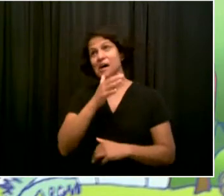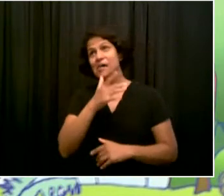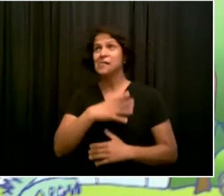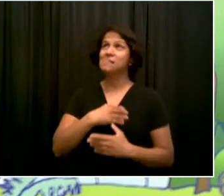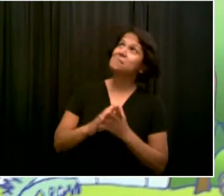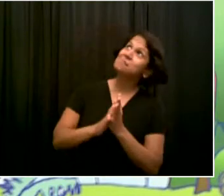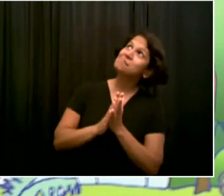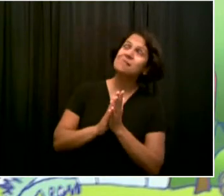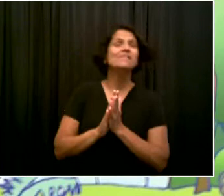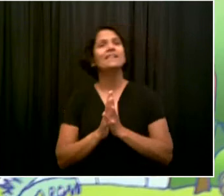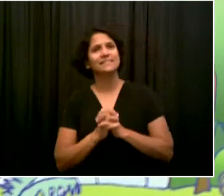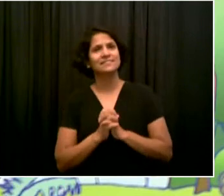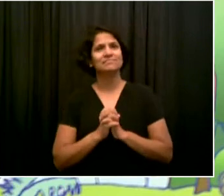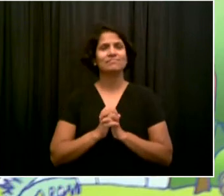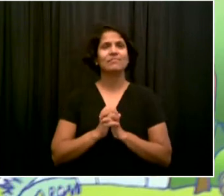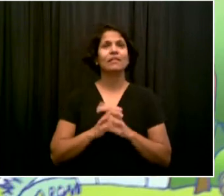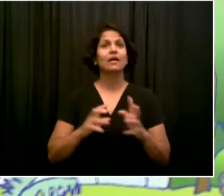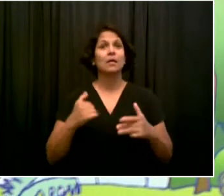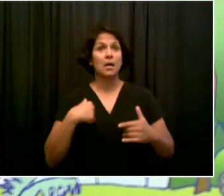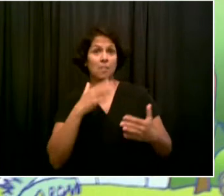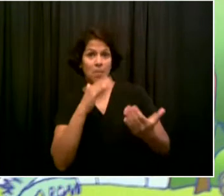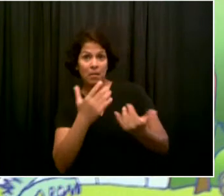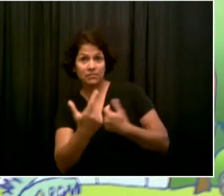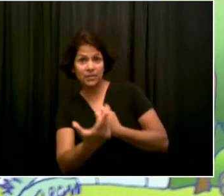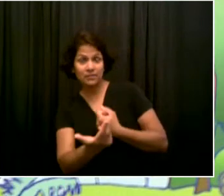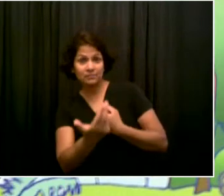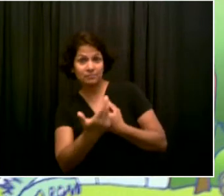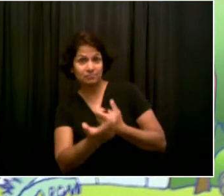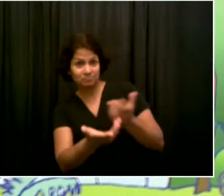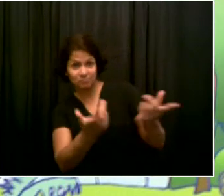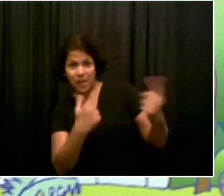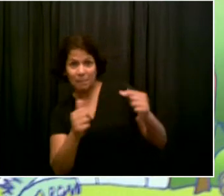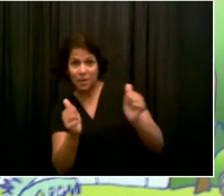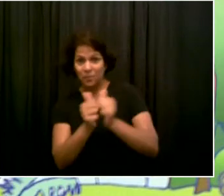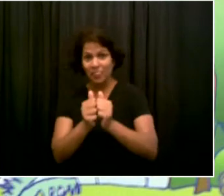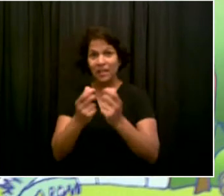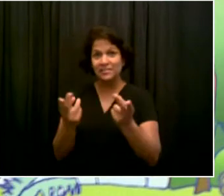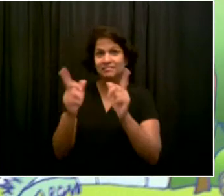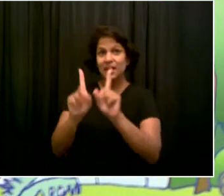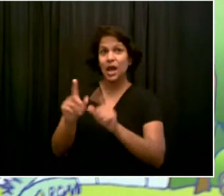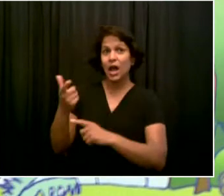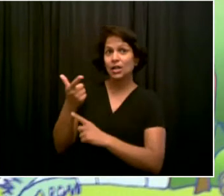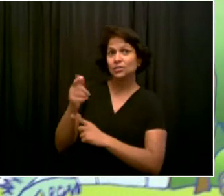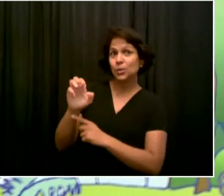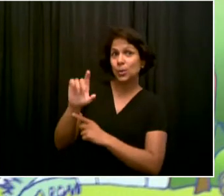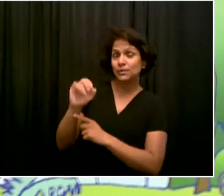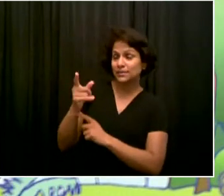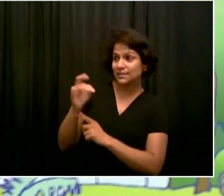ENTIRE SONG AT THE NEXT INTER- CIRCLE PERFORMANCE. ME AND GEORGE CLINTOND OING A DUET I KIND OF LIKE IT.